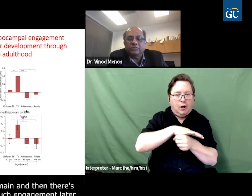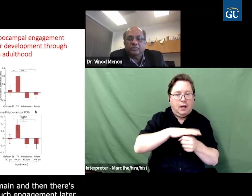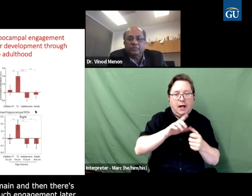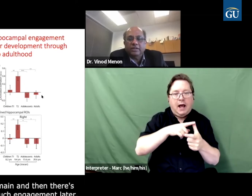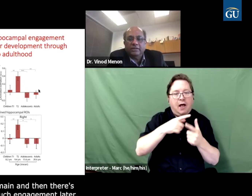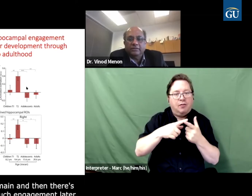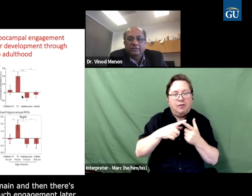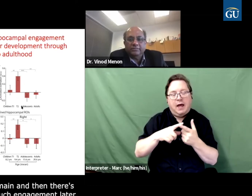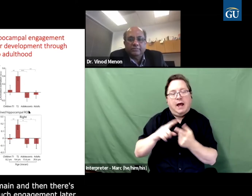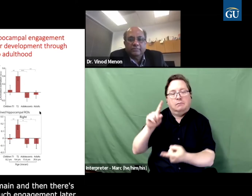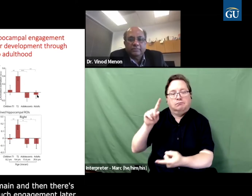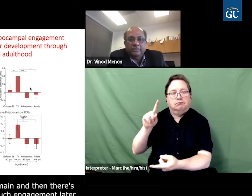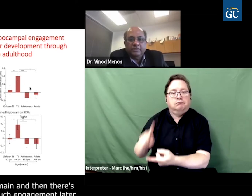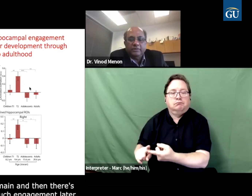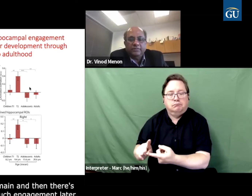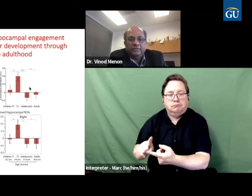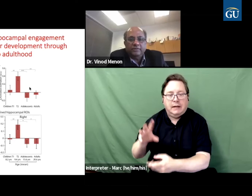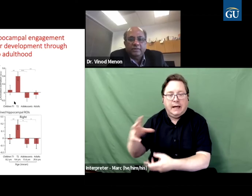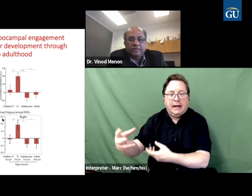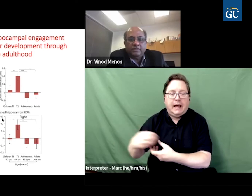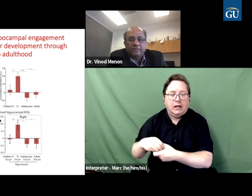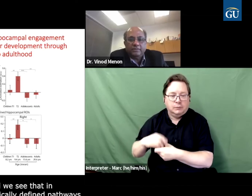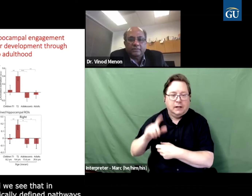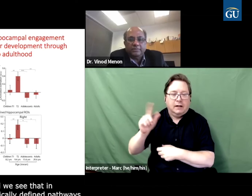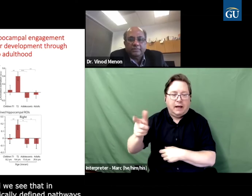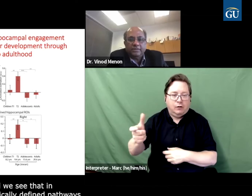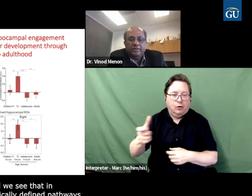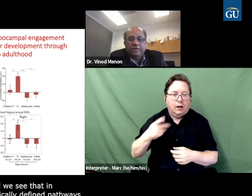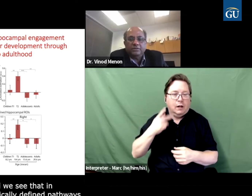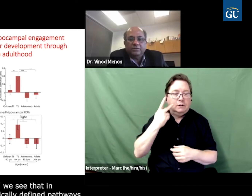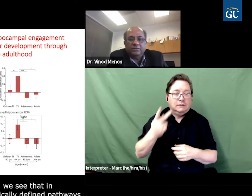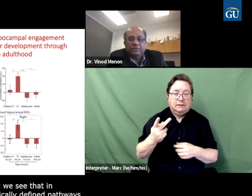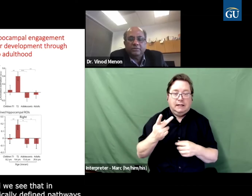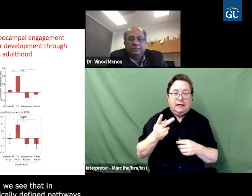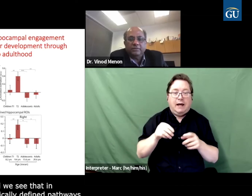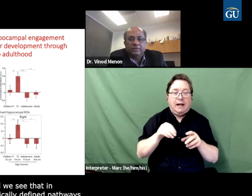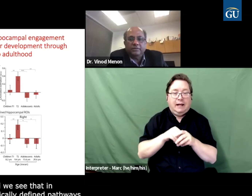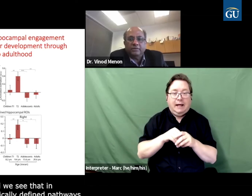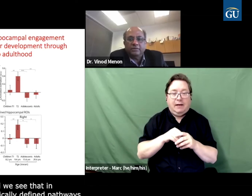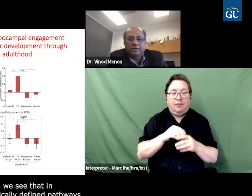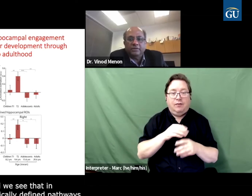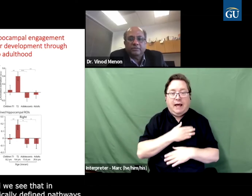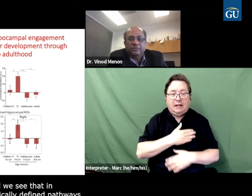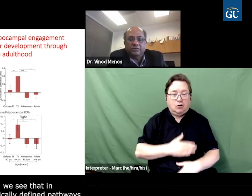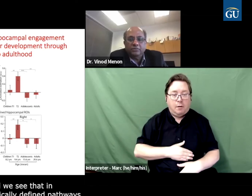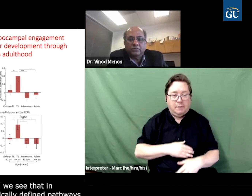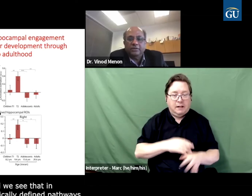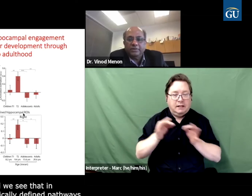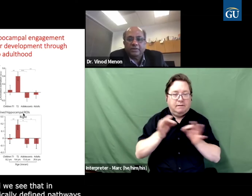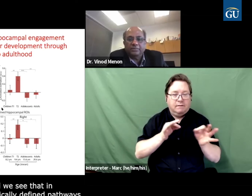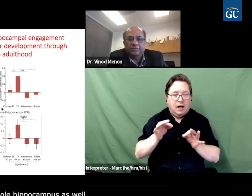much engagement later and we see that